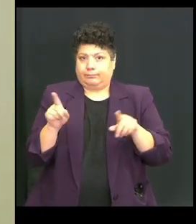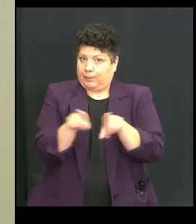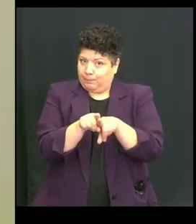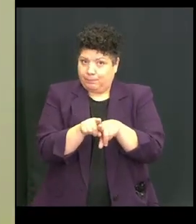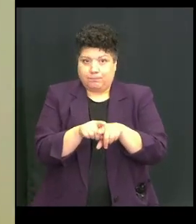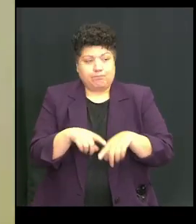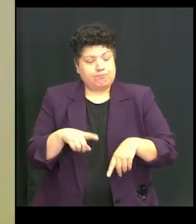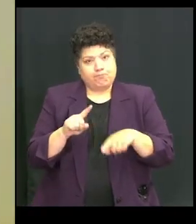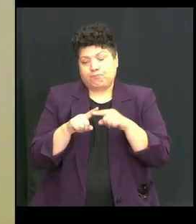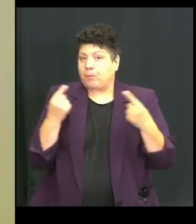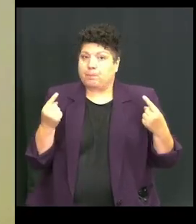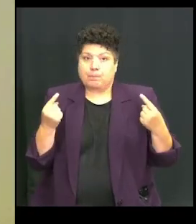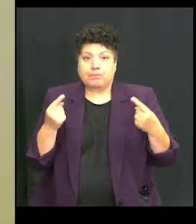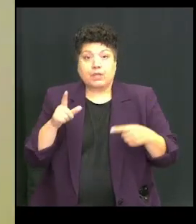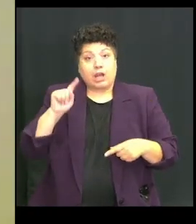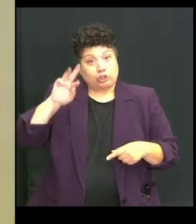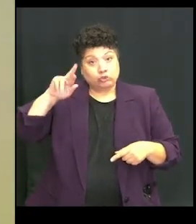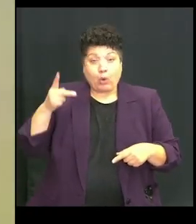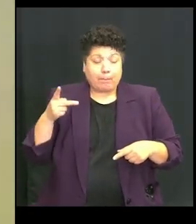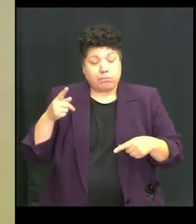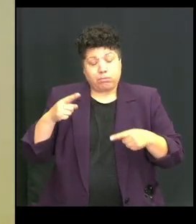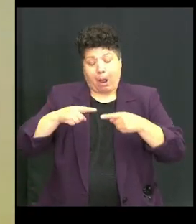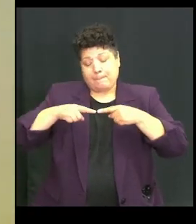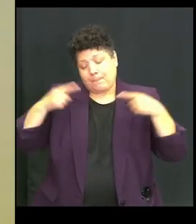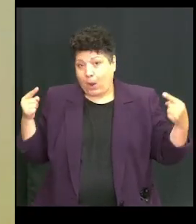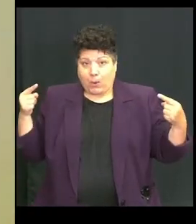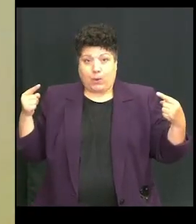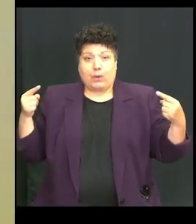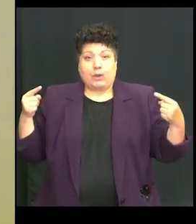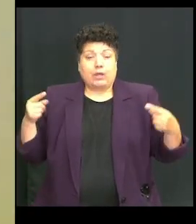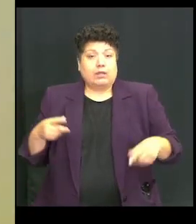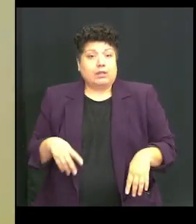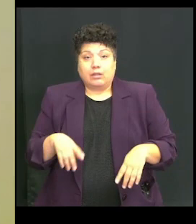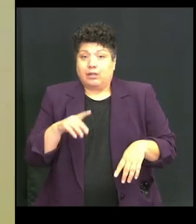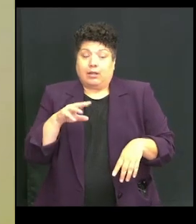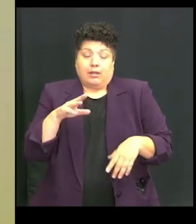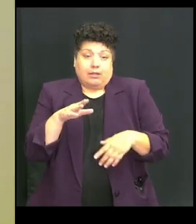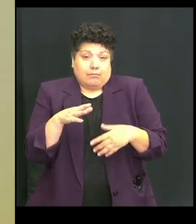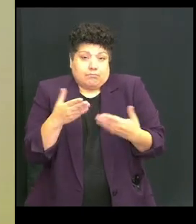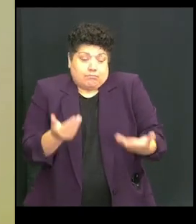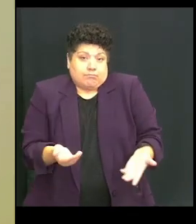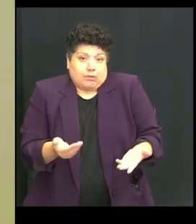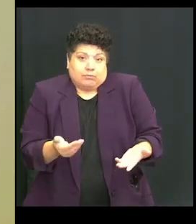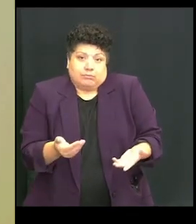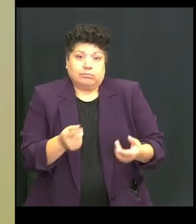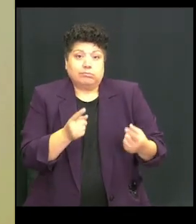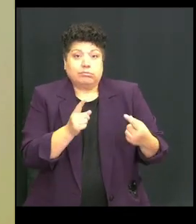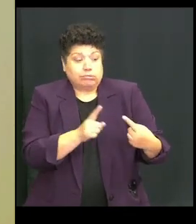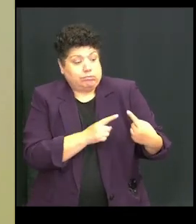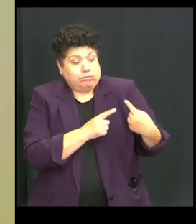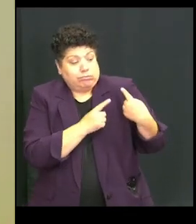So anyway, it's all to say that this is a really long run sort of phenomenon.